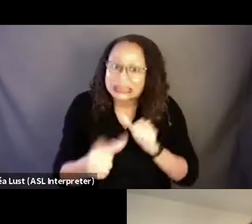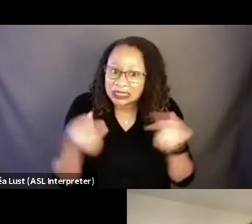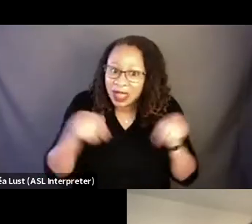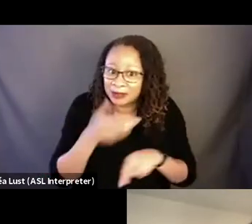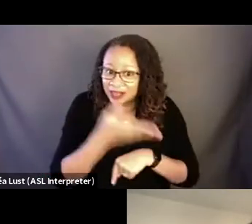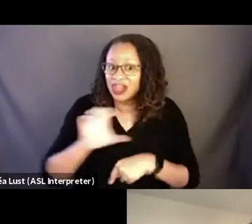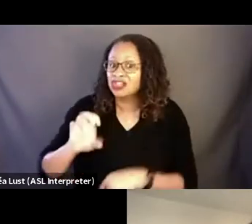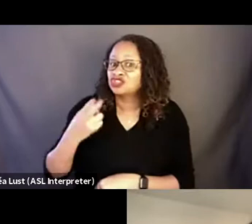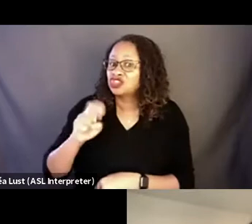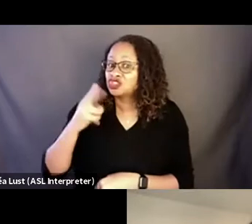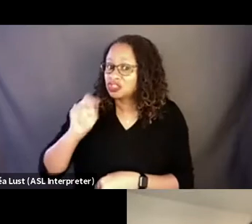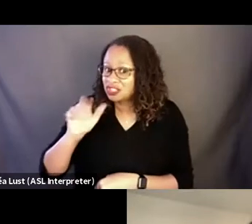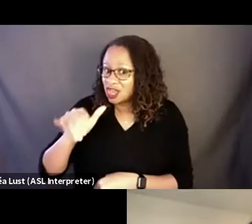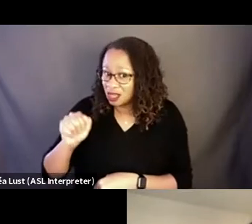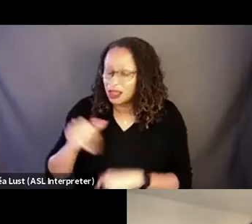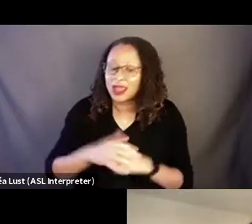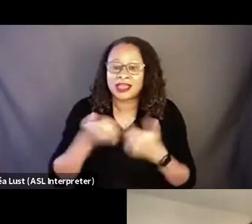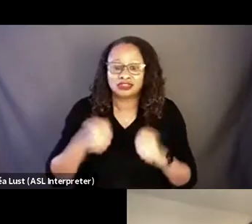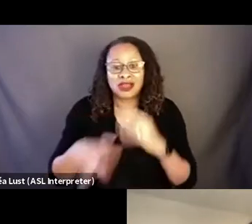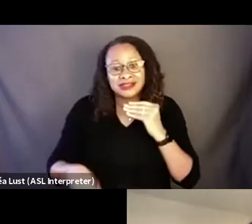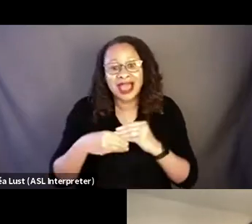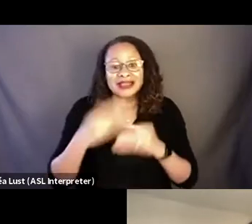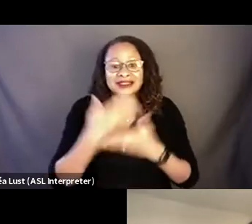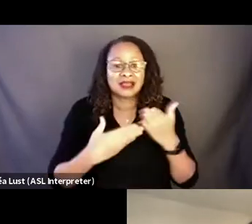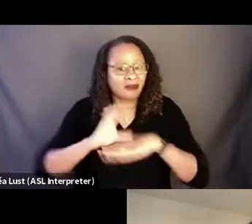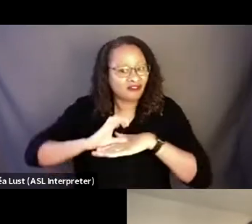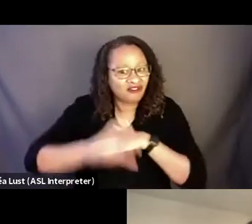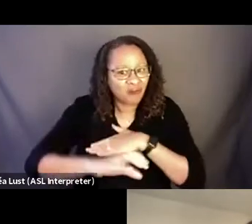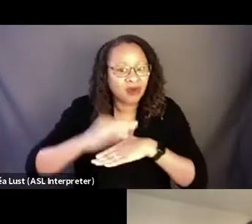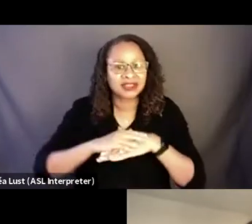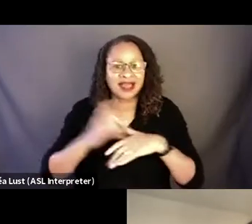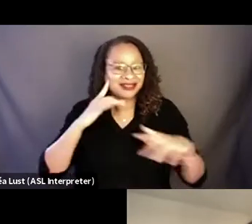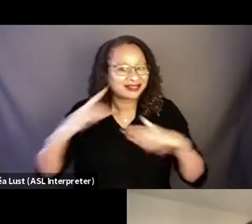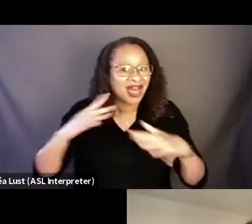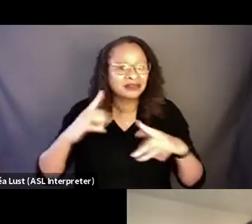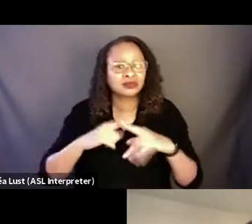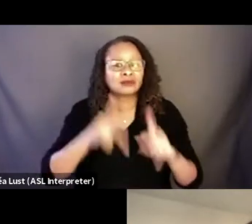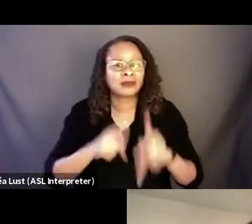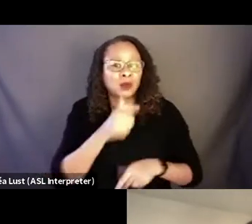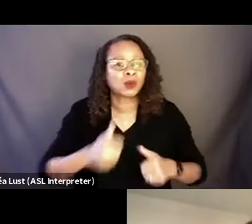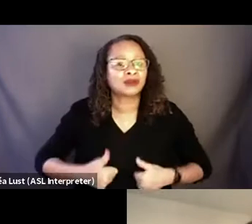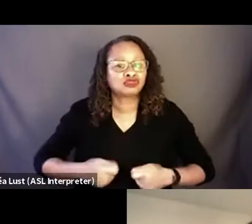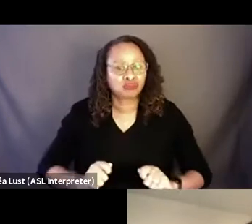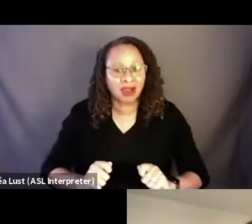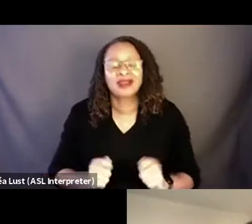and try and add some force and volume to the voices of the people who are trying to get it to stop.